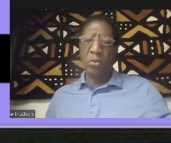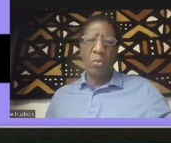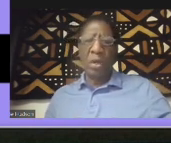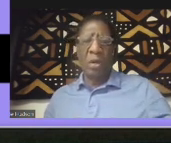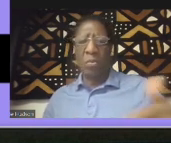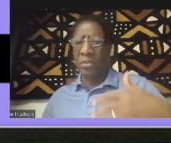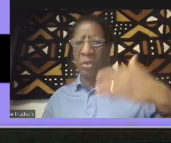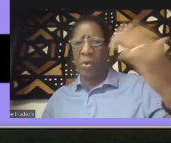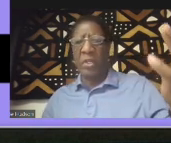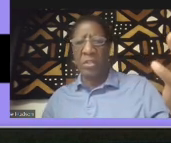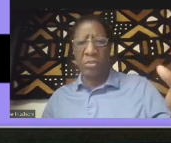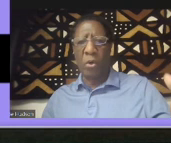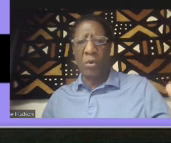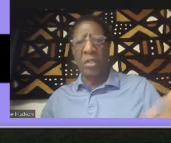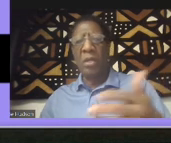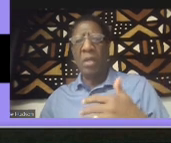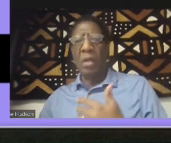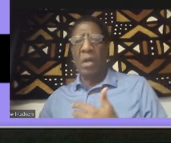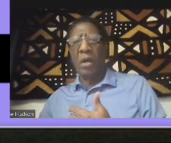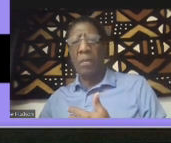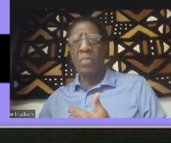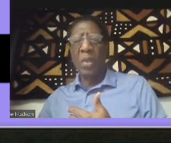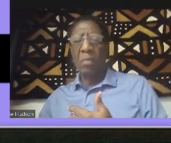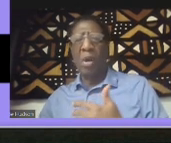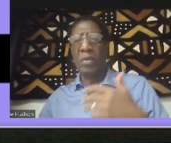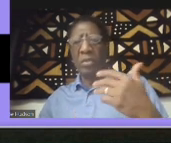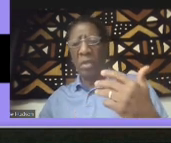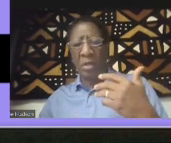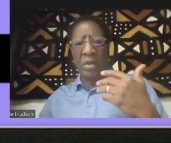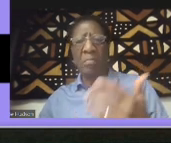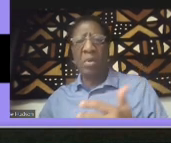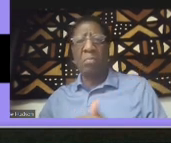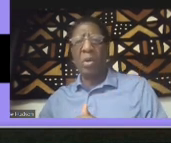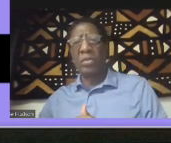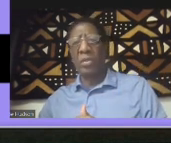who was an early historian, published a number of books